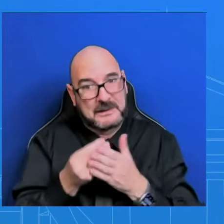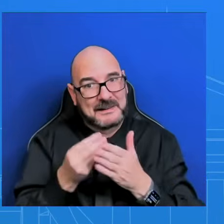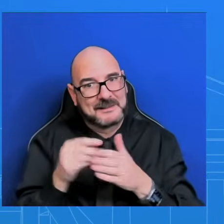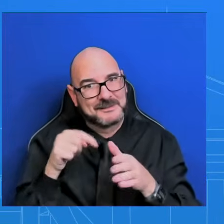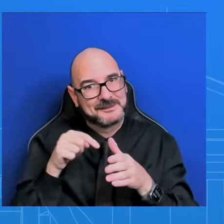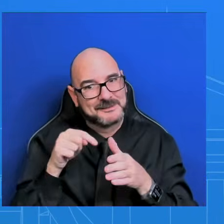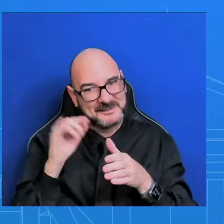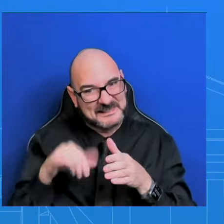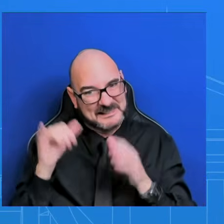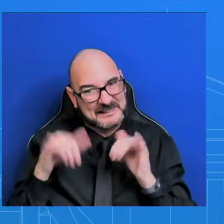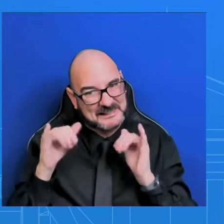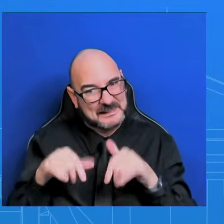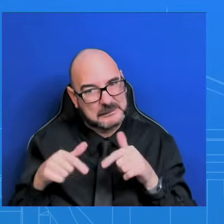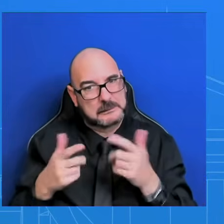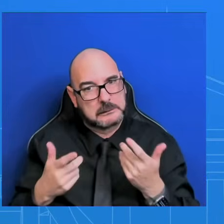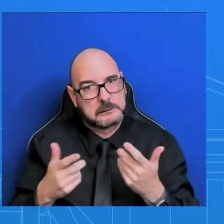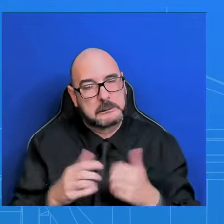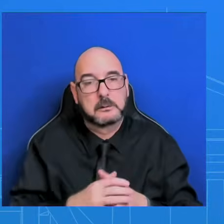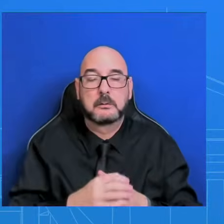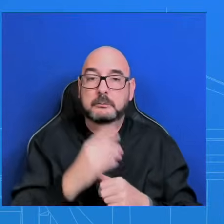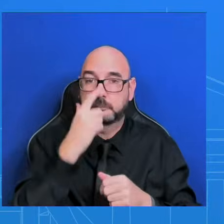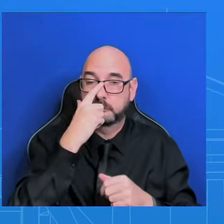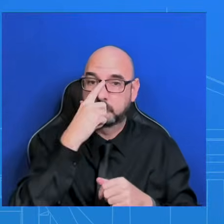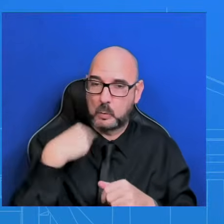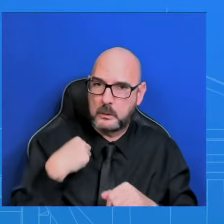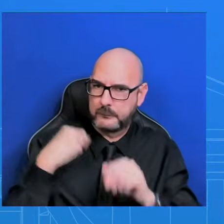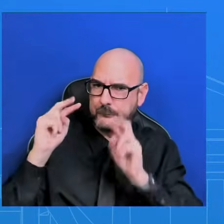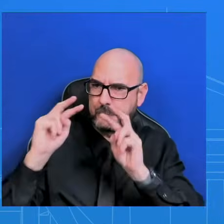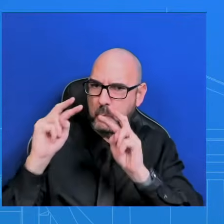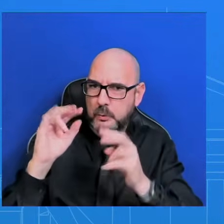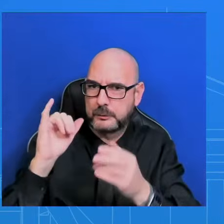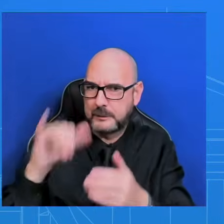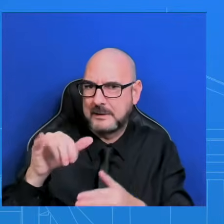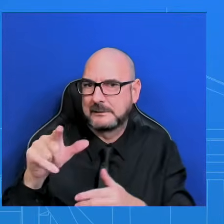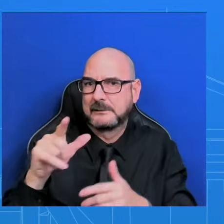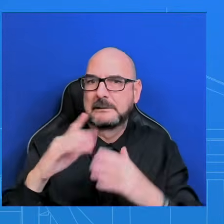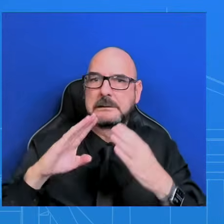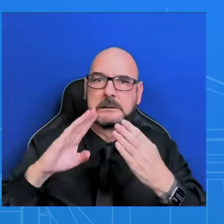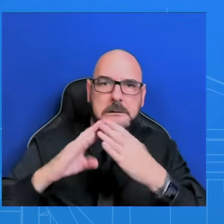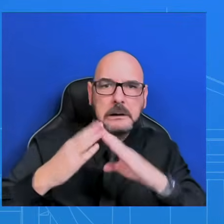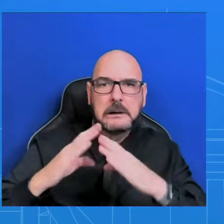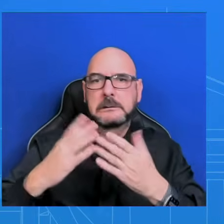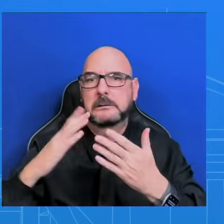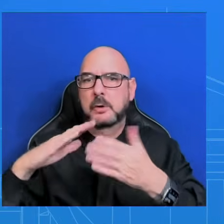these jurisdictions, obviously, just to see what else we can do. But in order to get more, Congress needs to act.